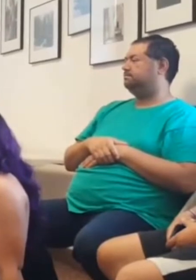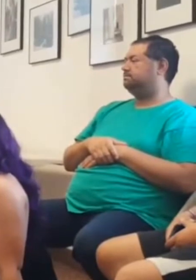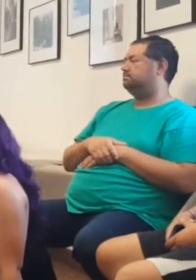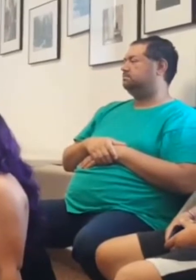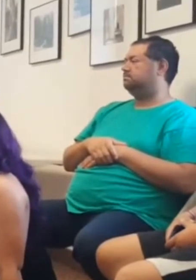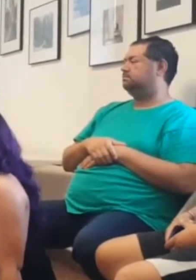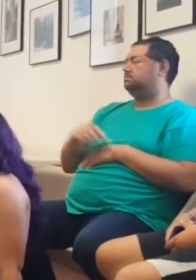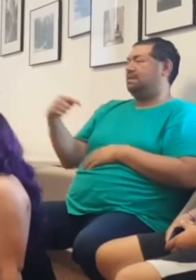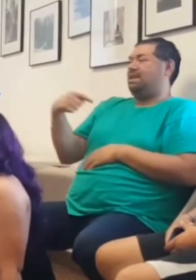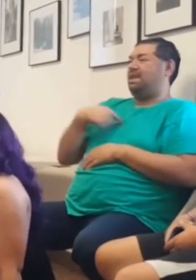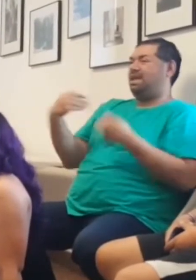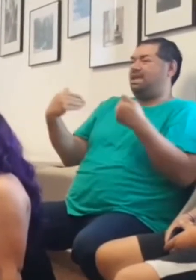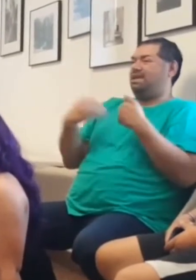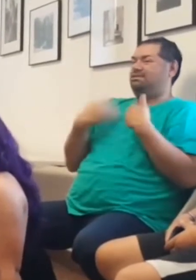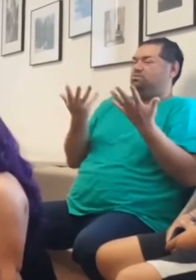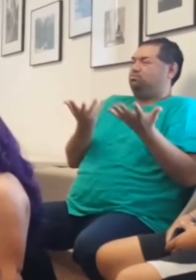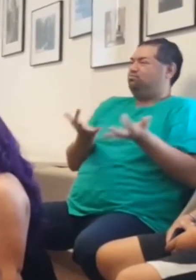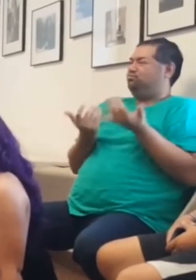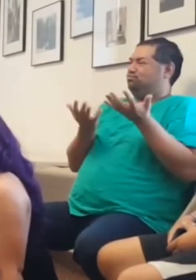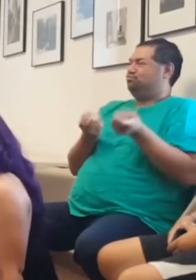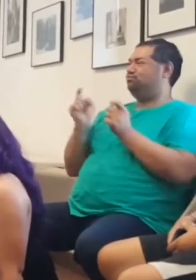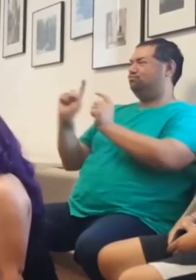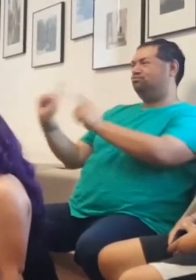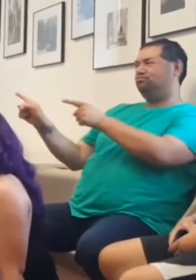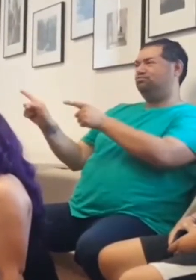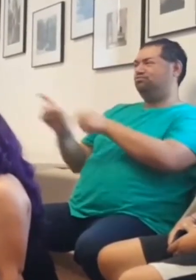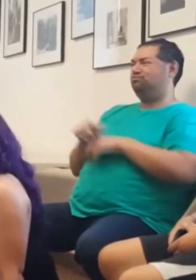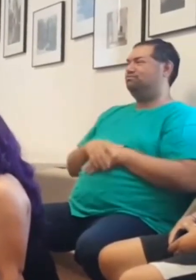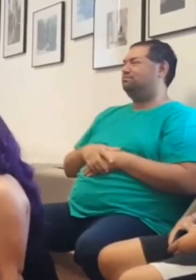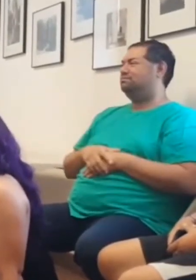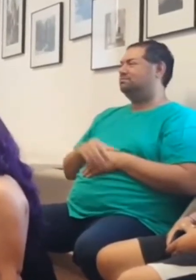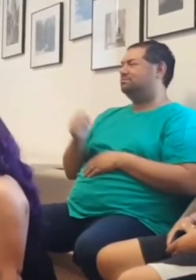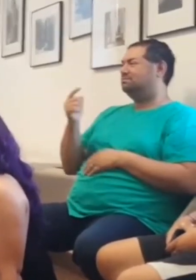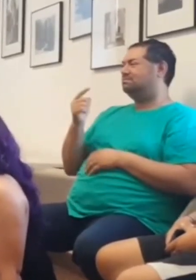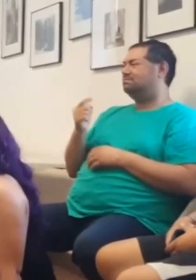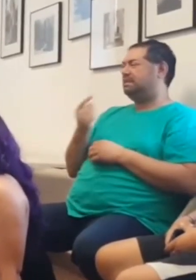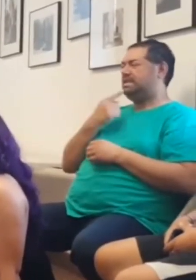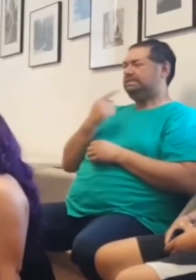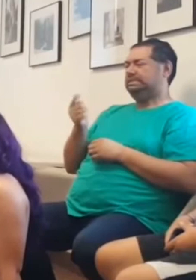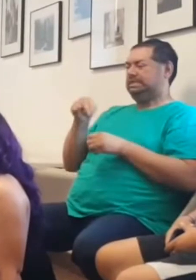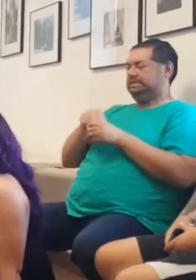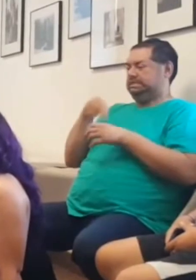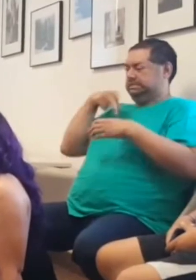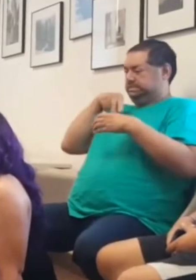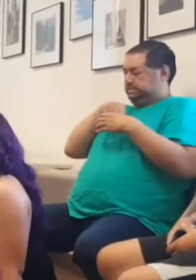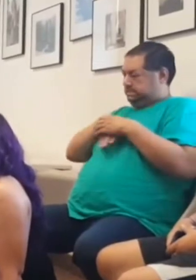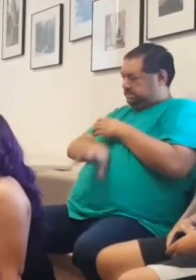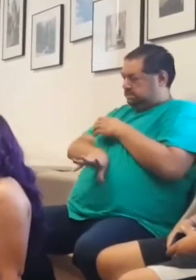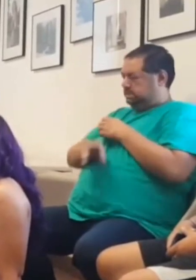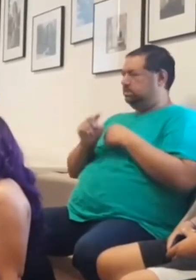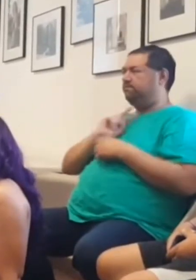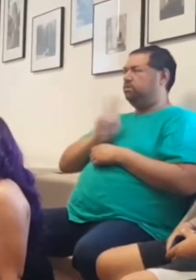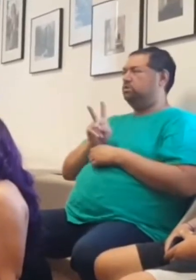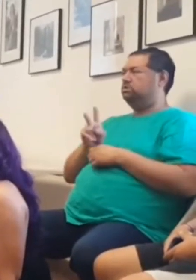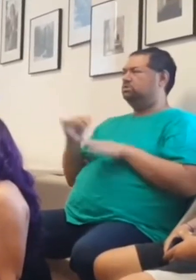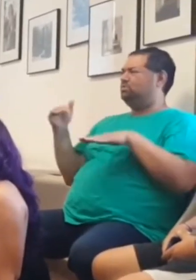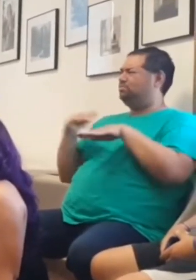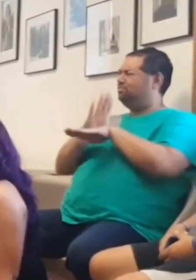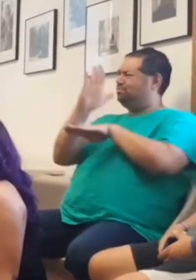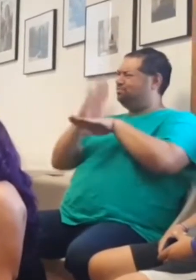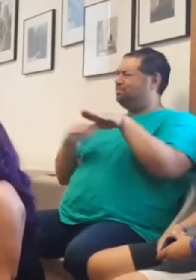"I have been waiting for you," said the octopus with a deep voice. "The waves have told me your story.